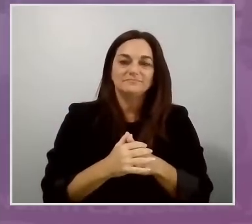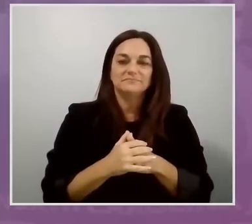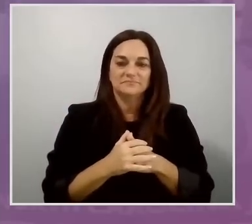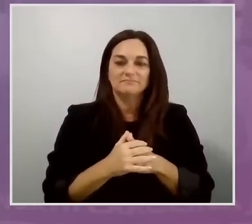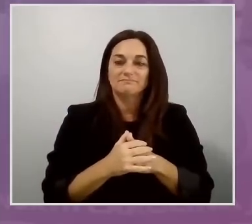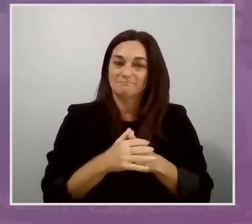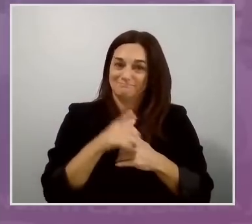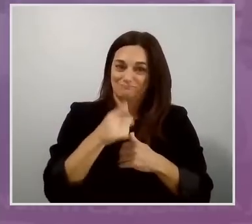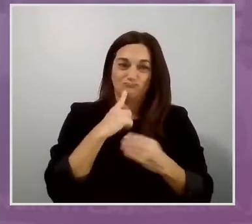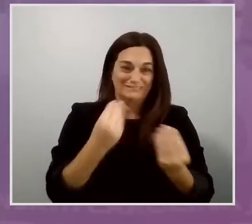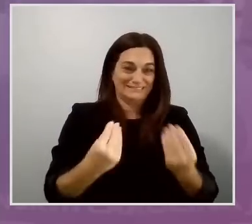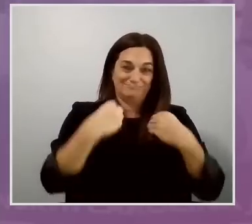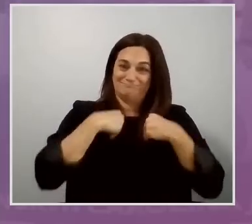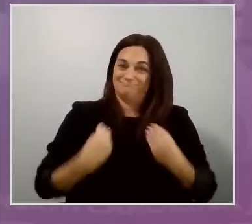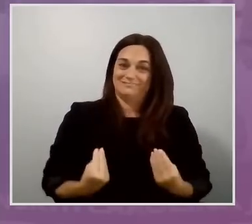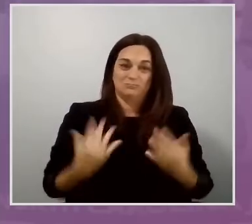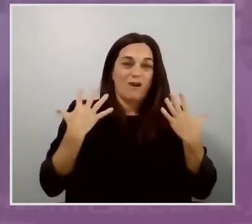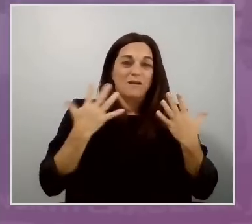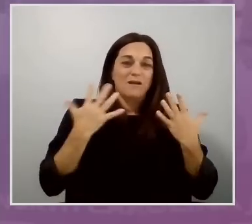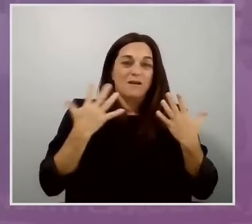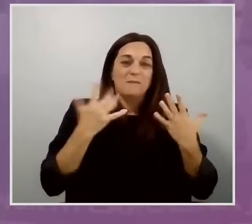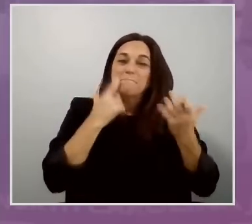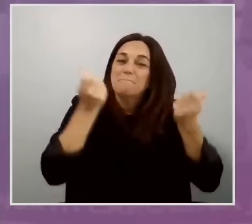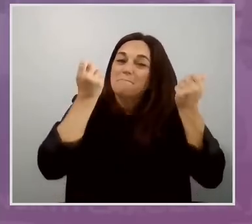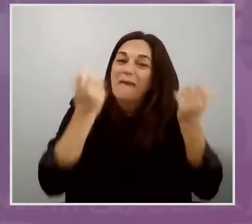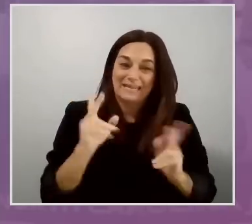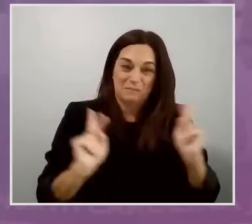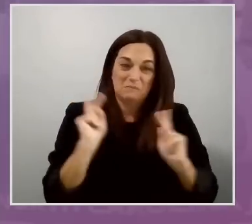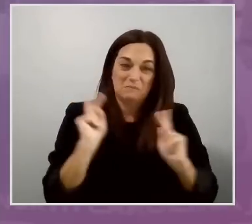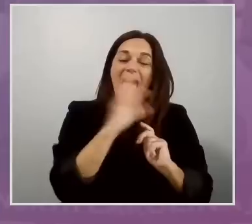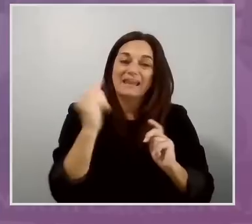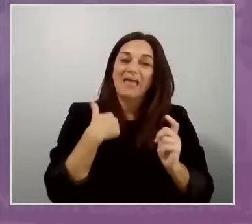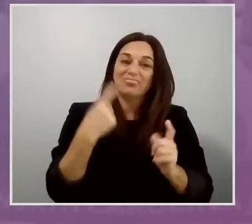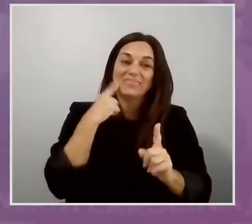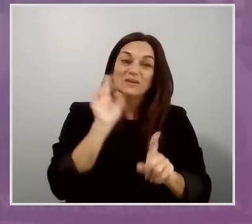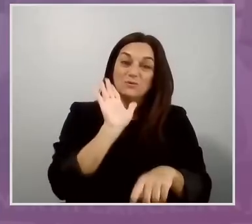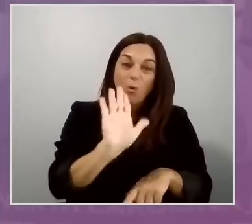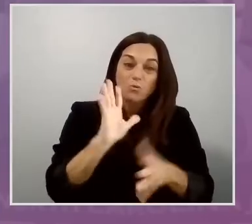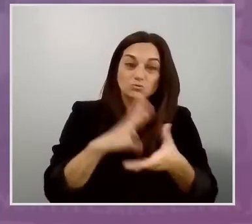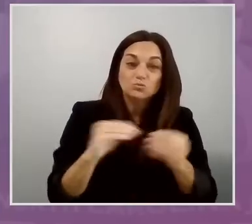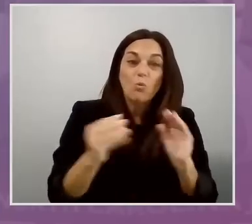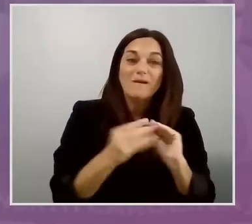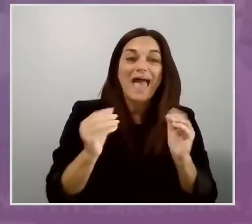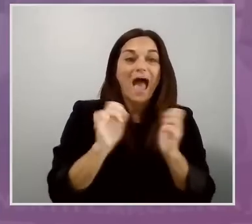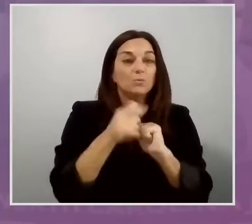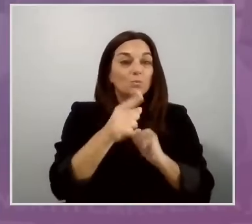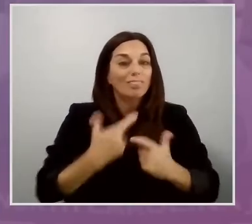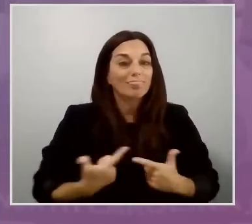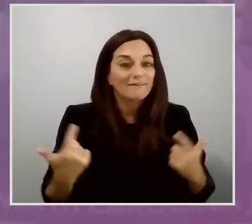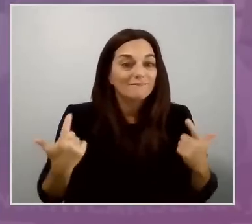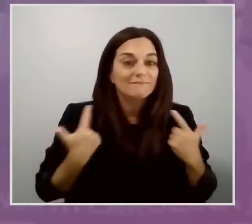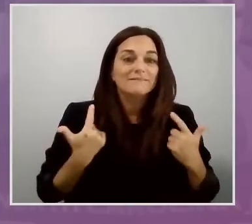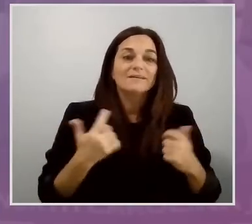AND I JUST WANT TO THANK YOU. YOU HAVE BEEN A REAL INSPIRATION TO SO MANY PEOPLE.